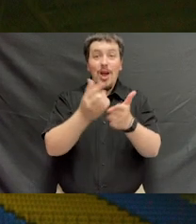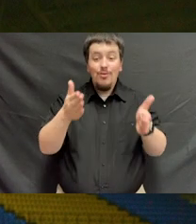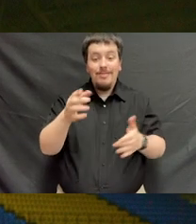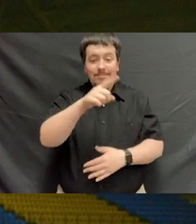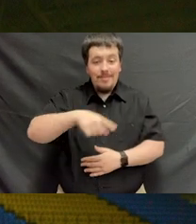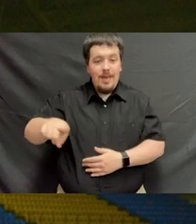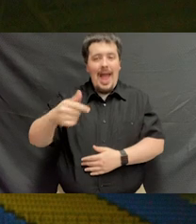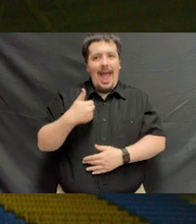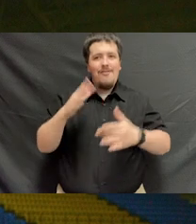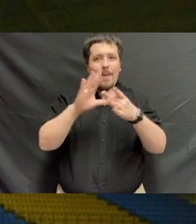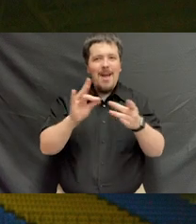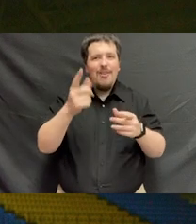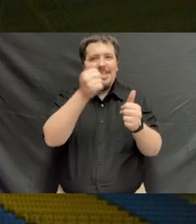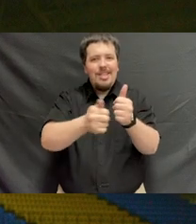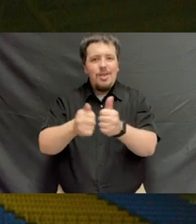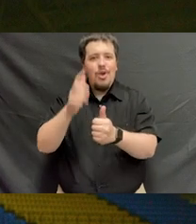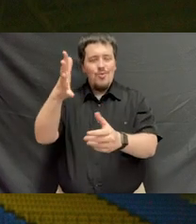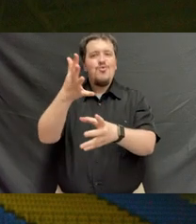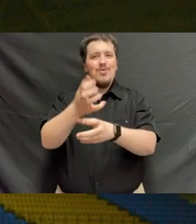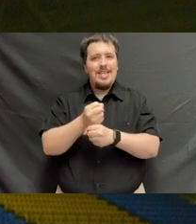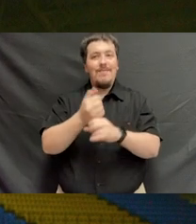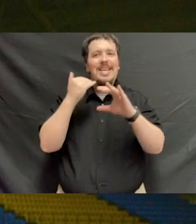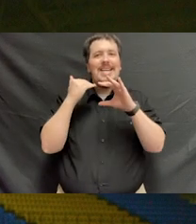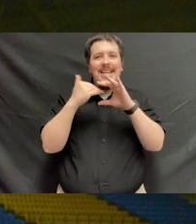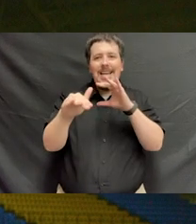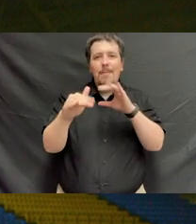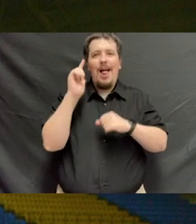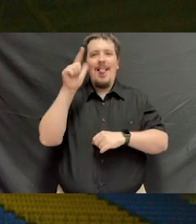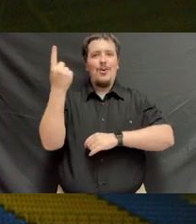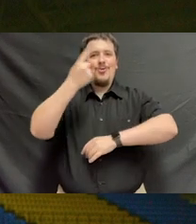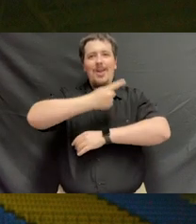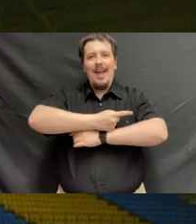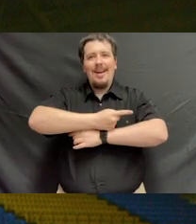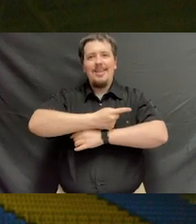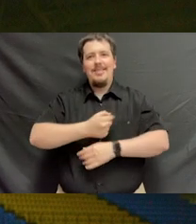Graduates, I have a message for each of you that you will receive in your email later today.